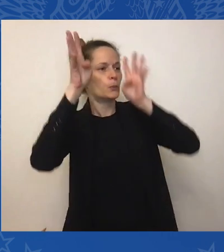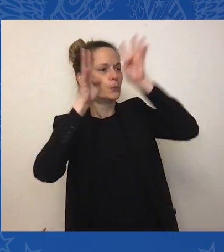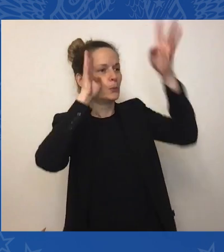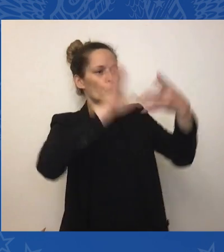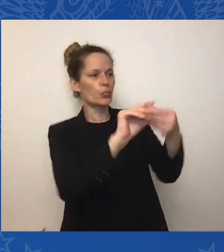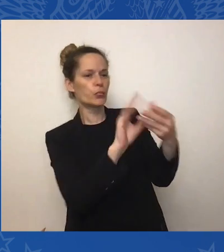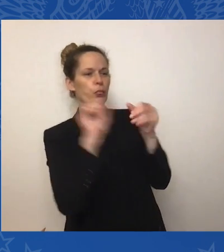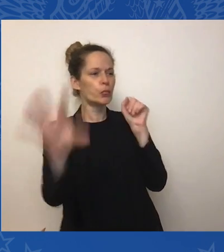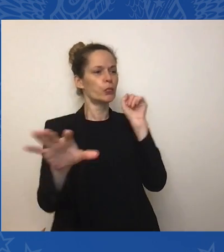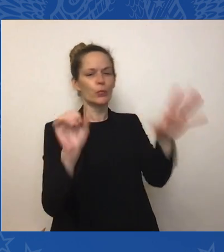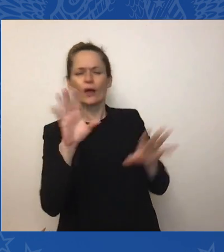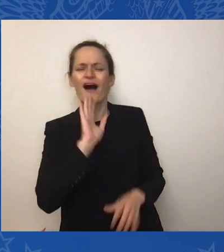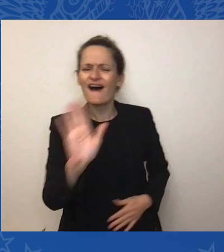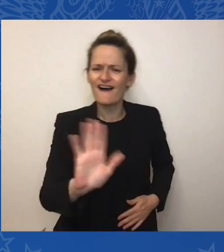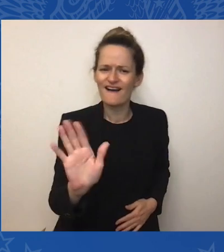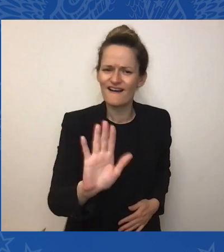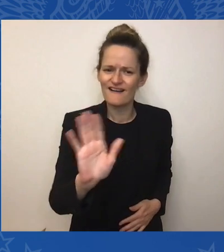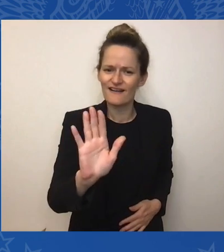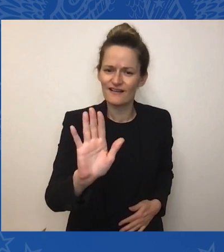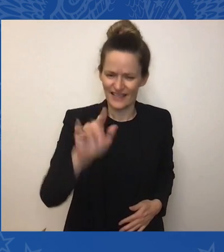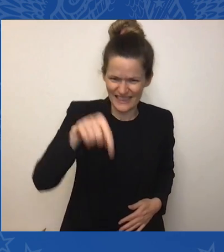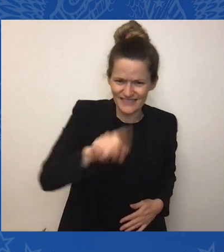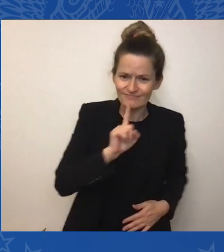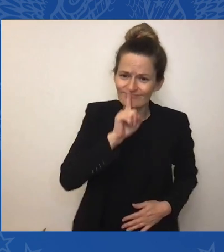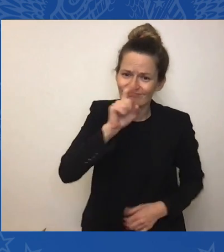The question we face is nothing less than: